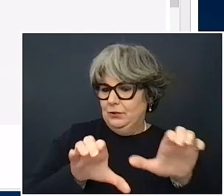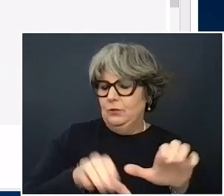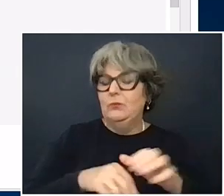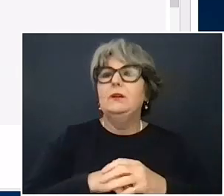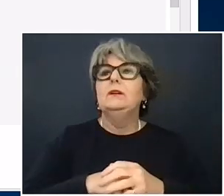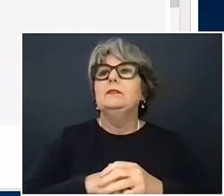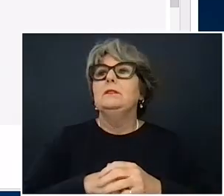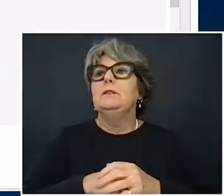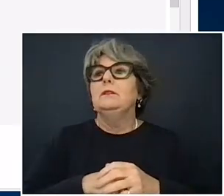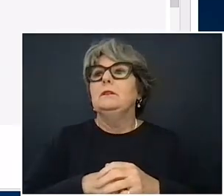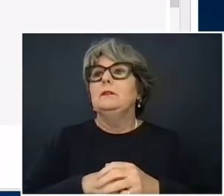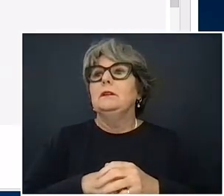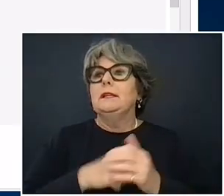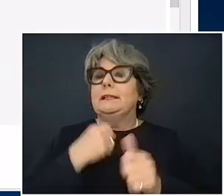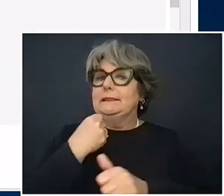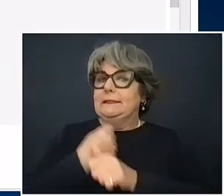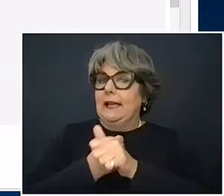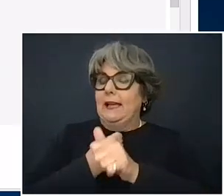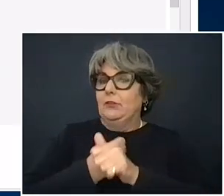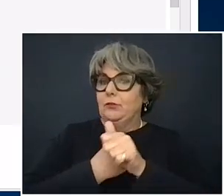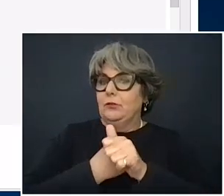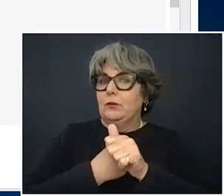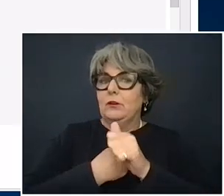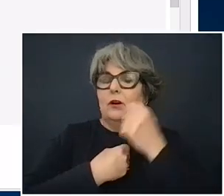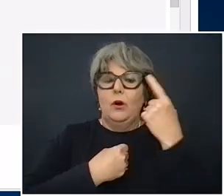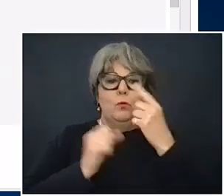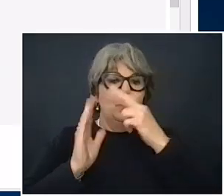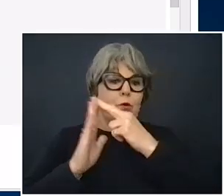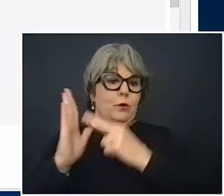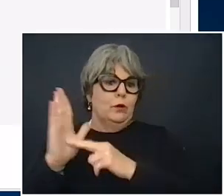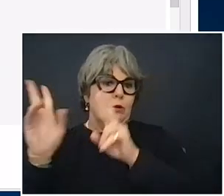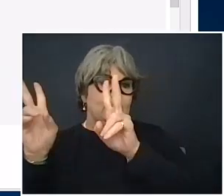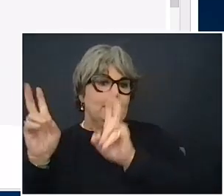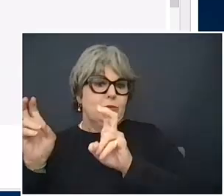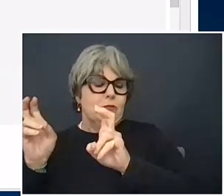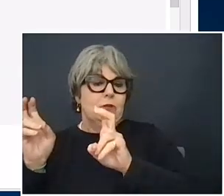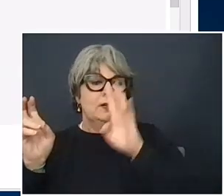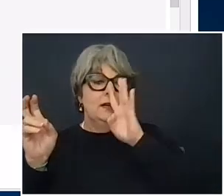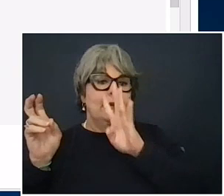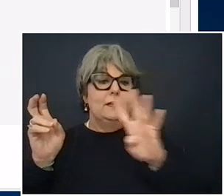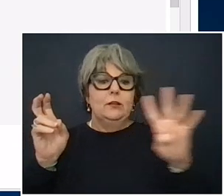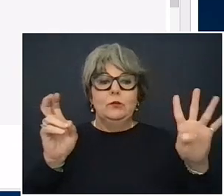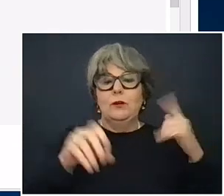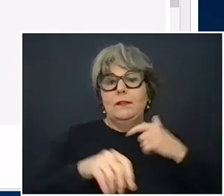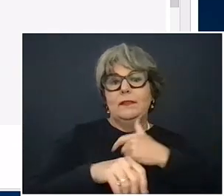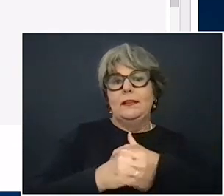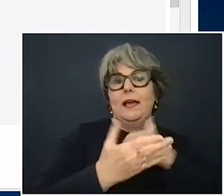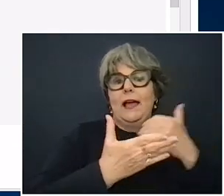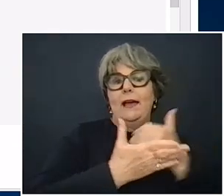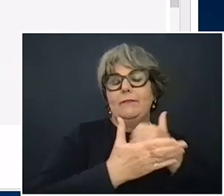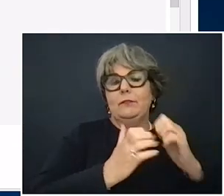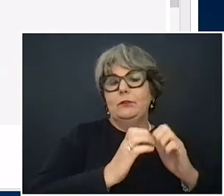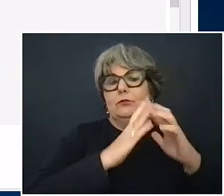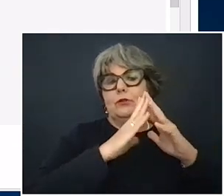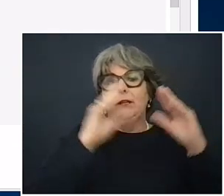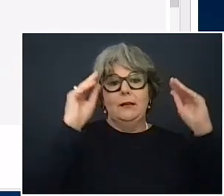danger of focusing on one regulatory issue and forgetting that I have new startup teacher education programs.